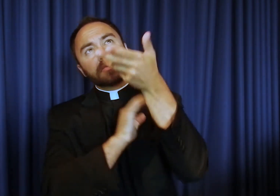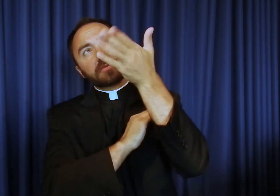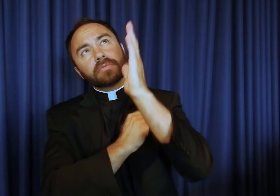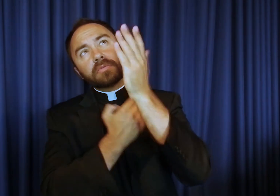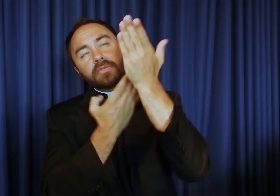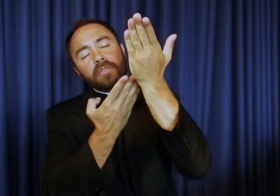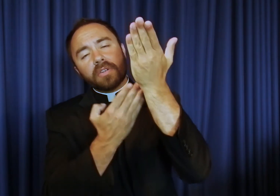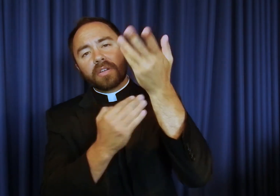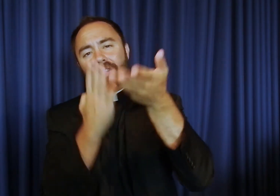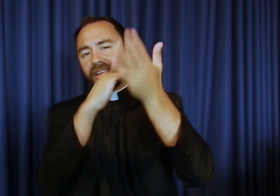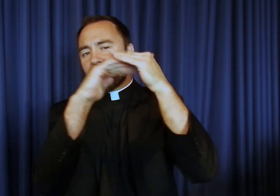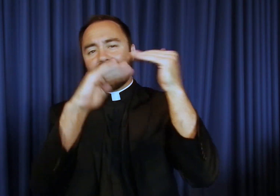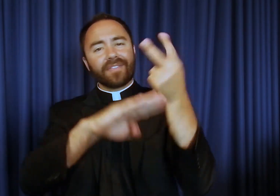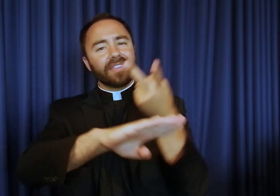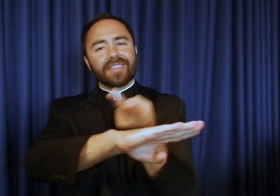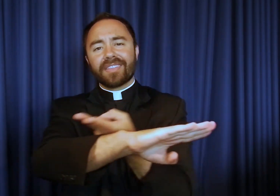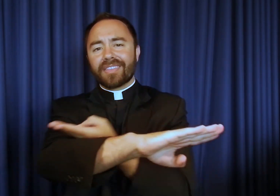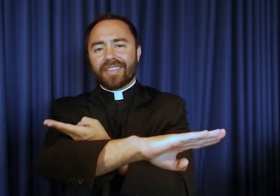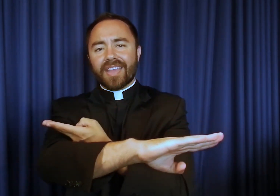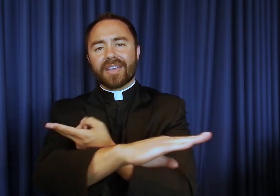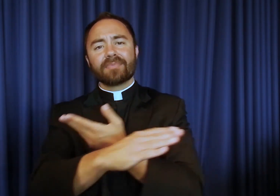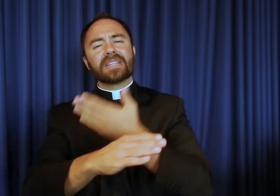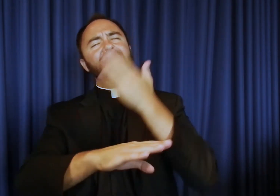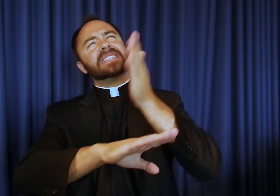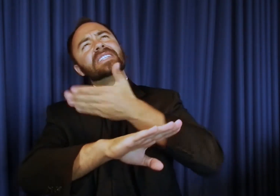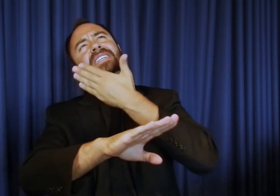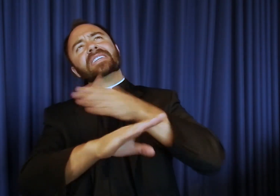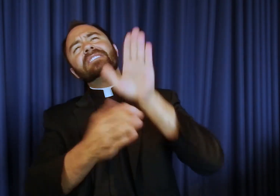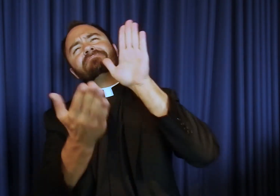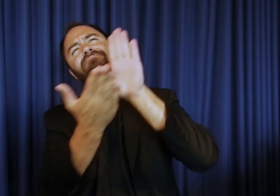row worshiping God in the heavenly Lamb.